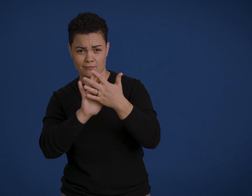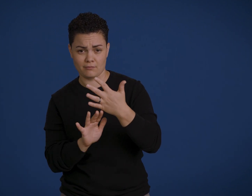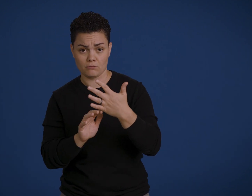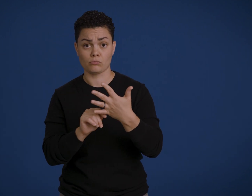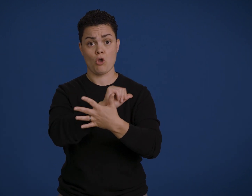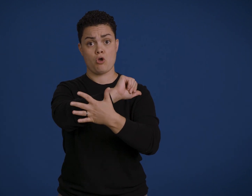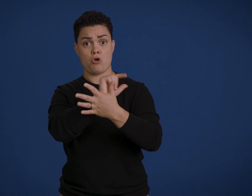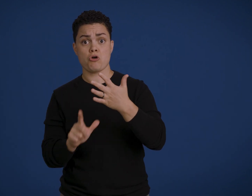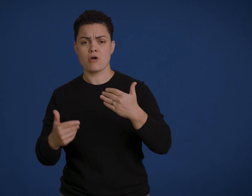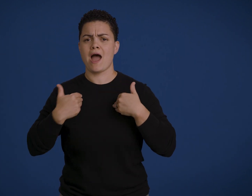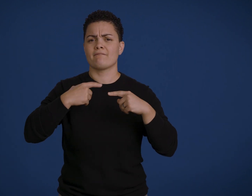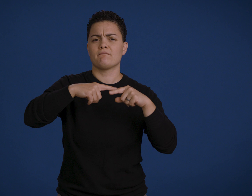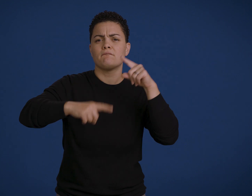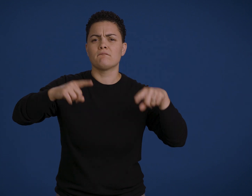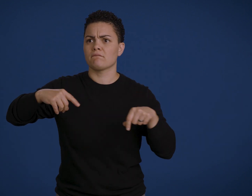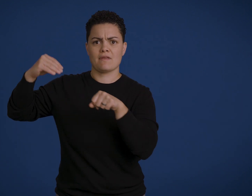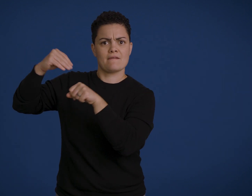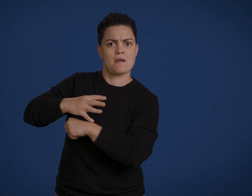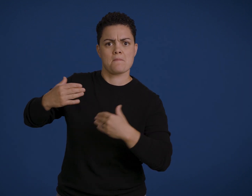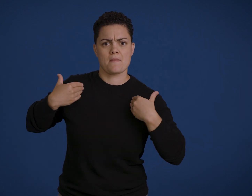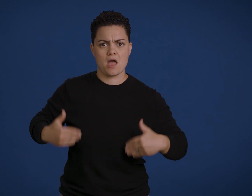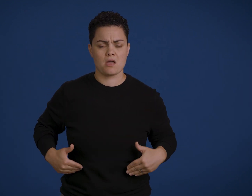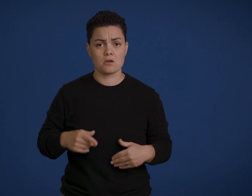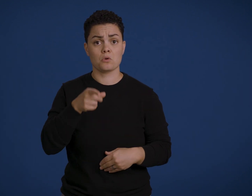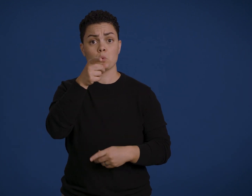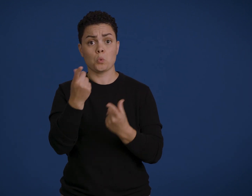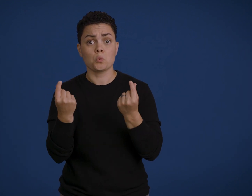Each medication type has its own set of potential side effects,